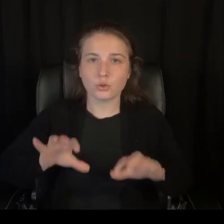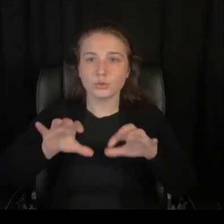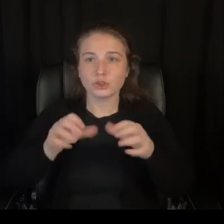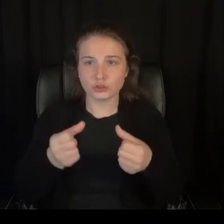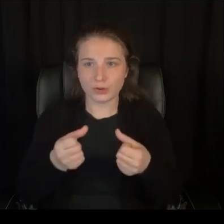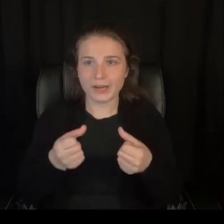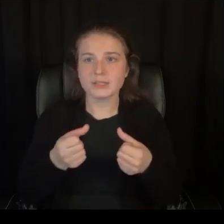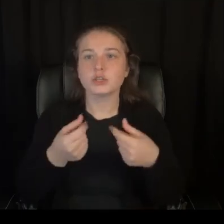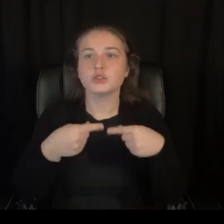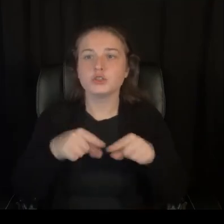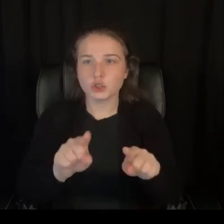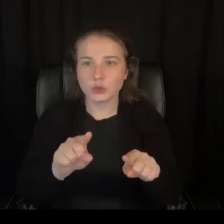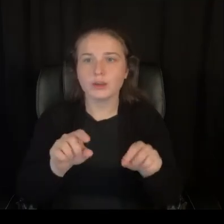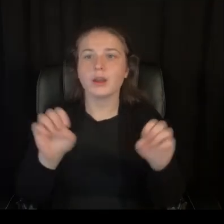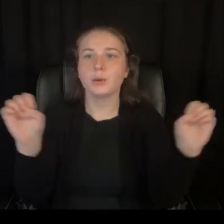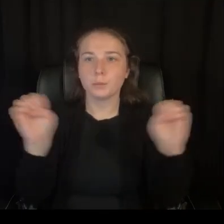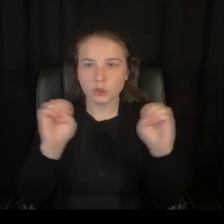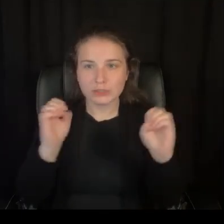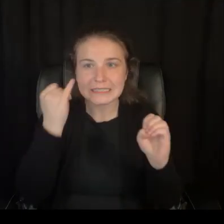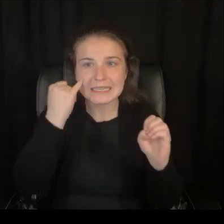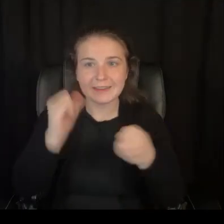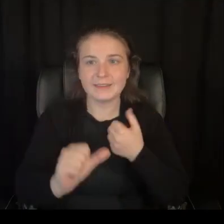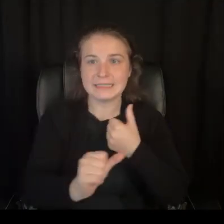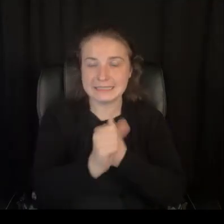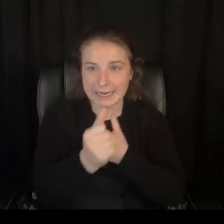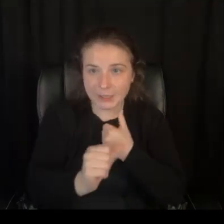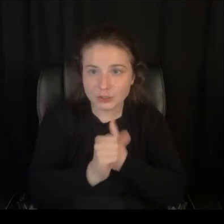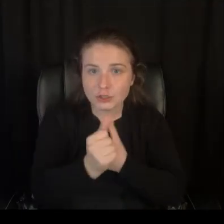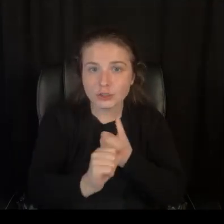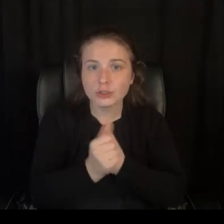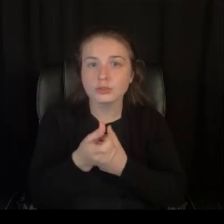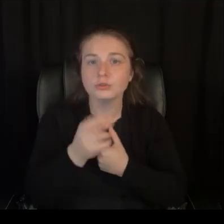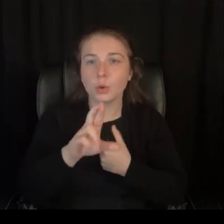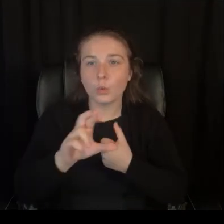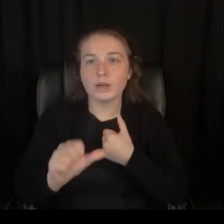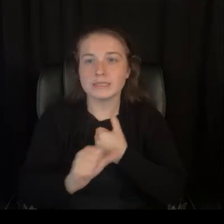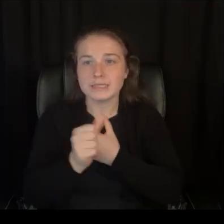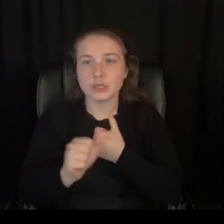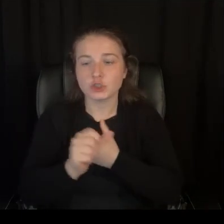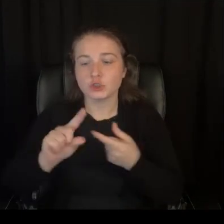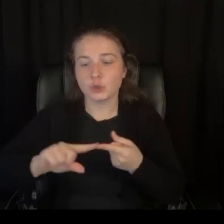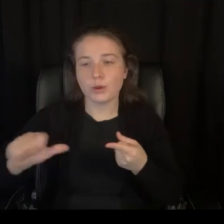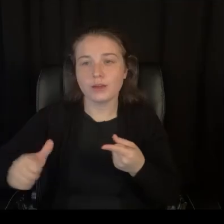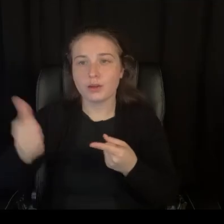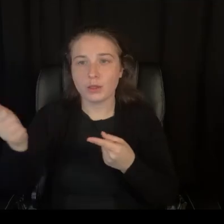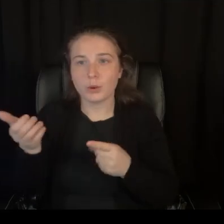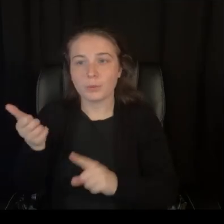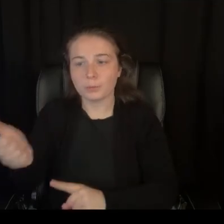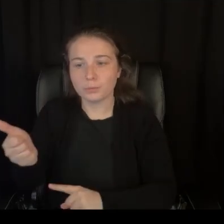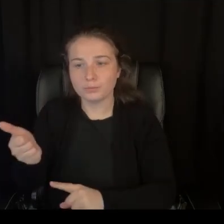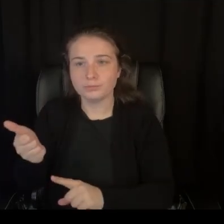emergency where the student is in danger or is a danger to themselves or others.